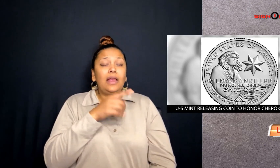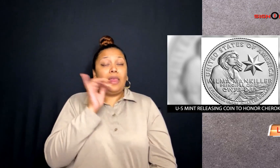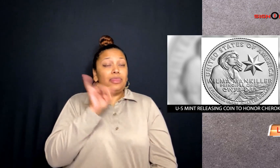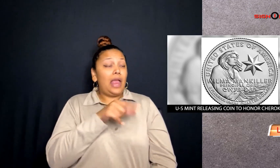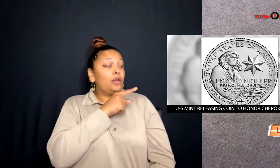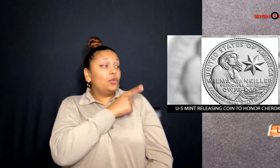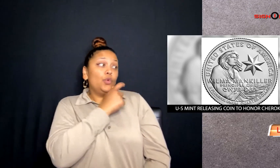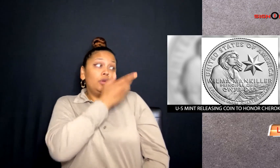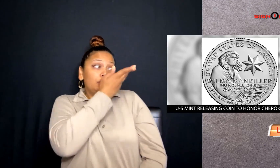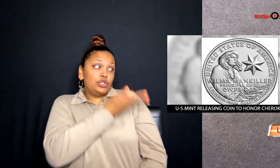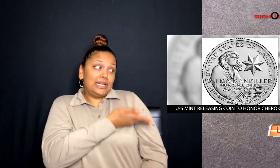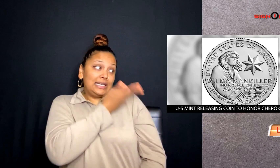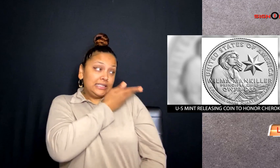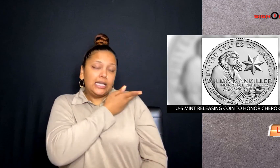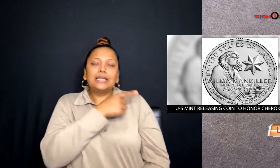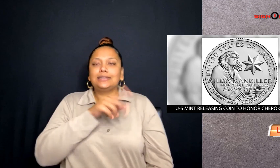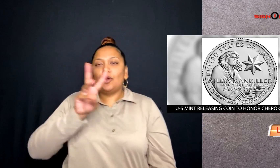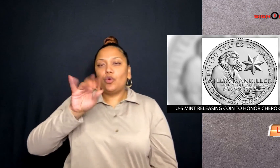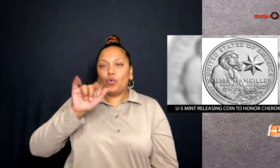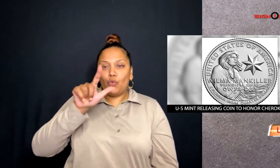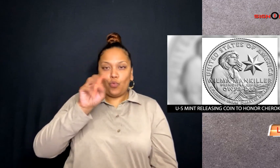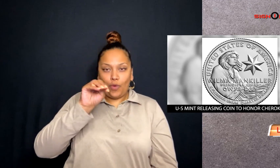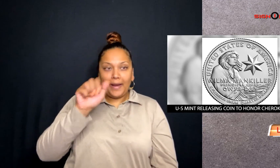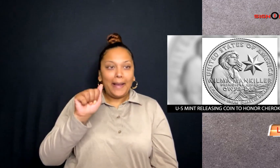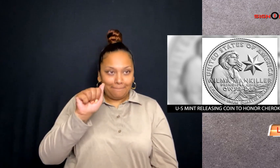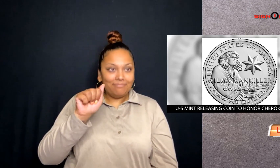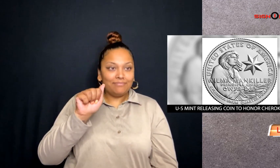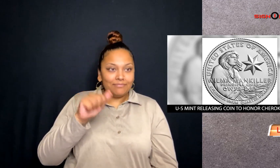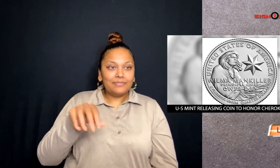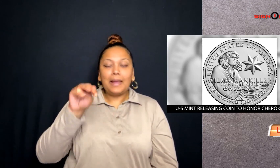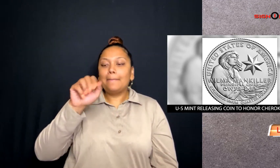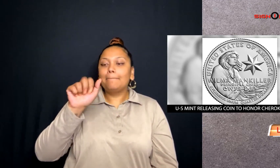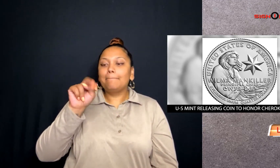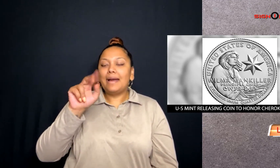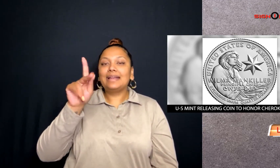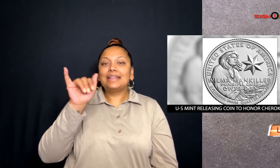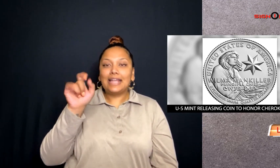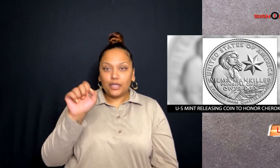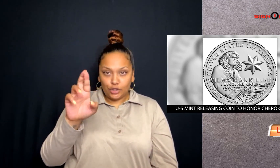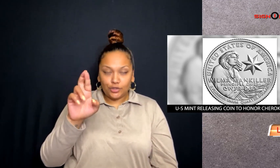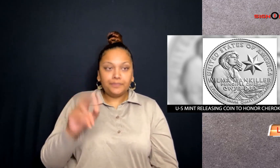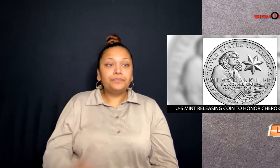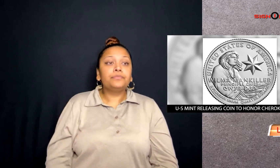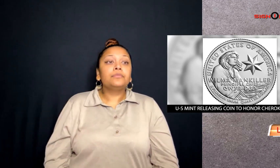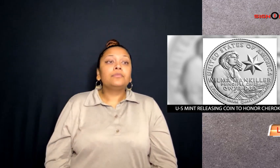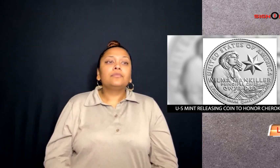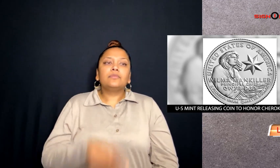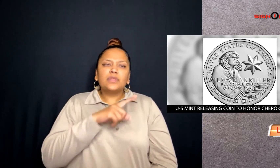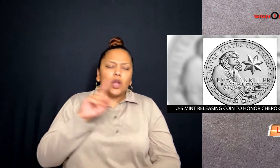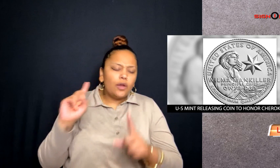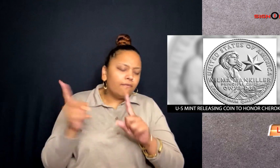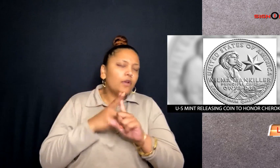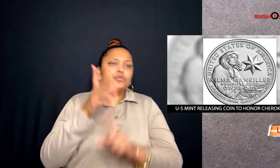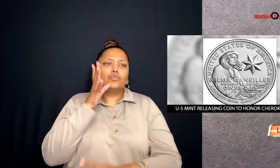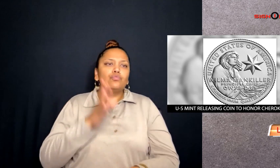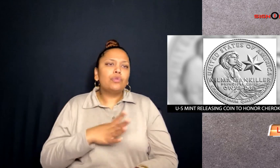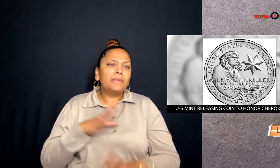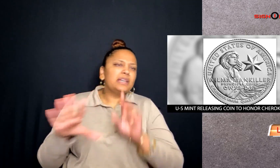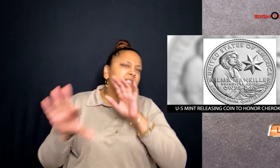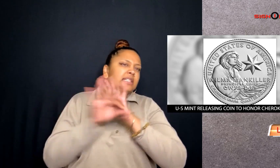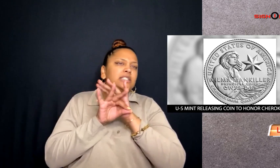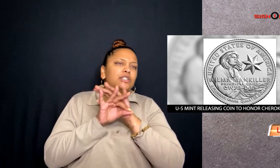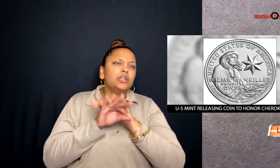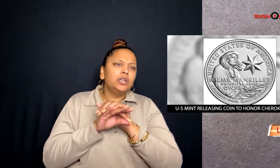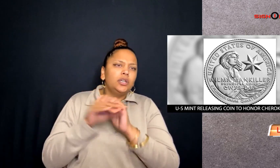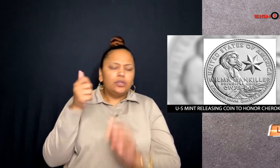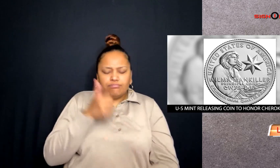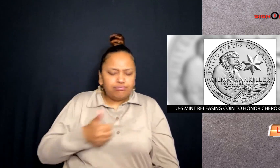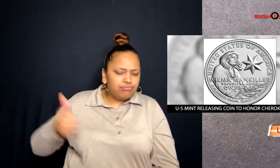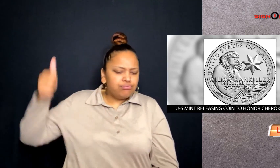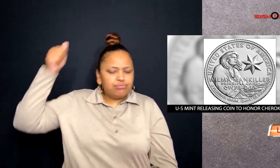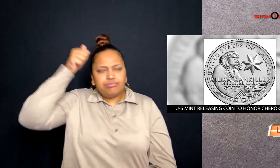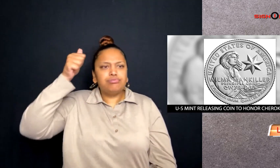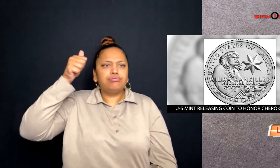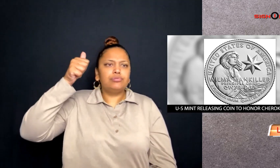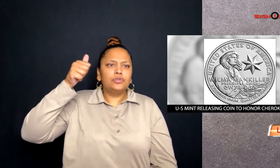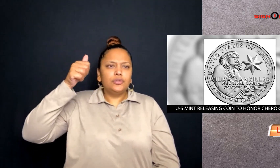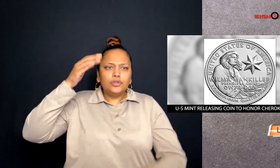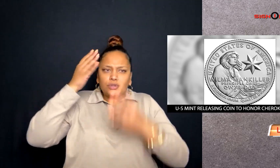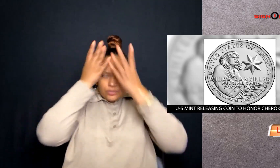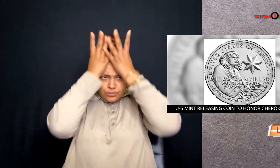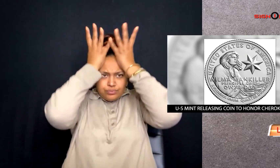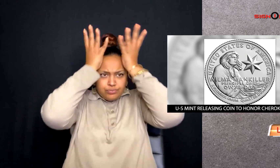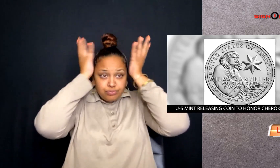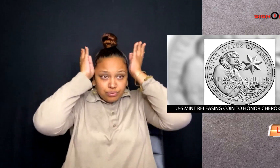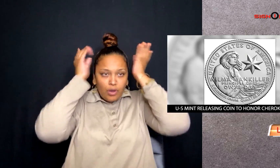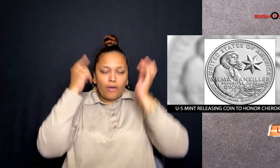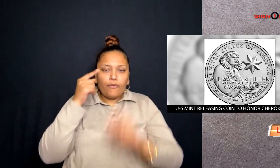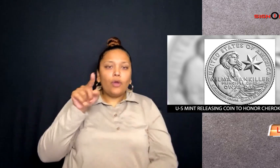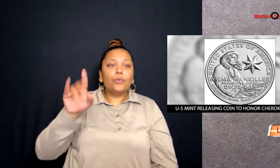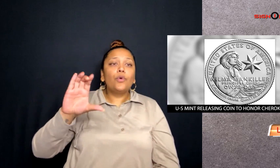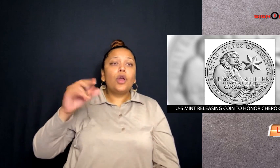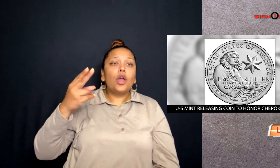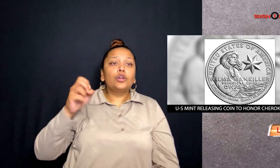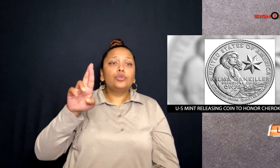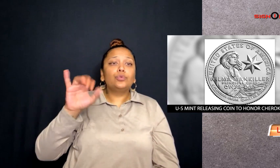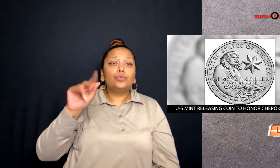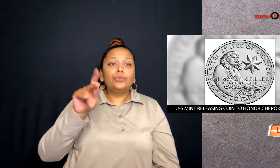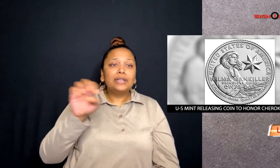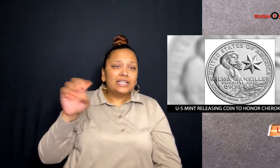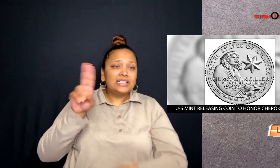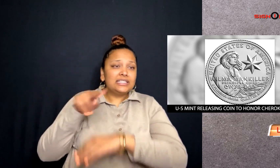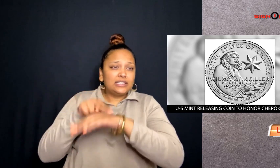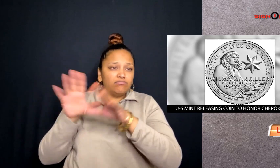women here's the latest one this is Wilma Mankiller